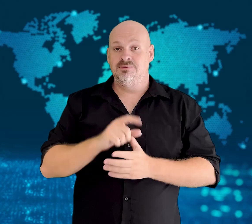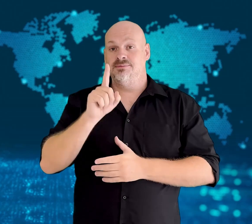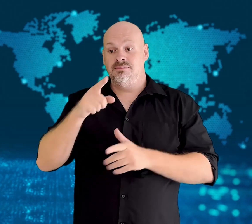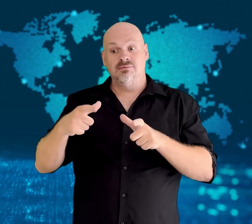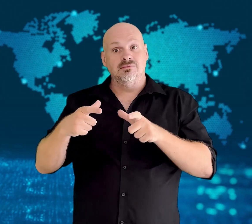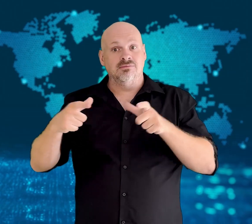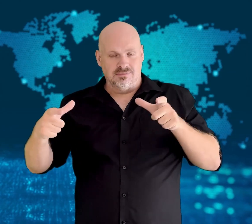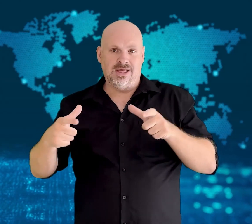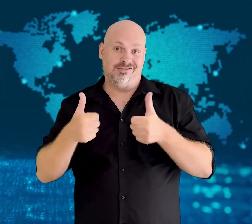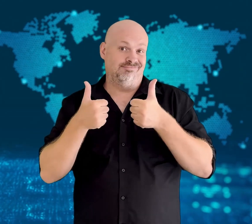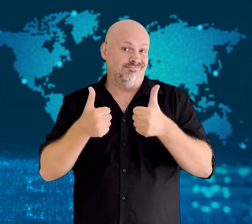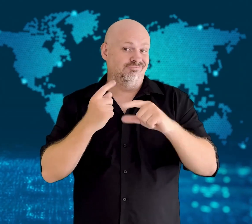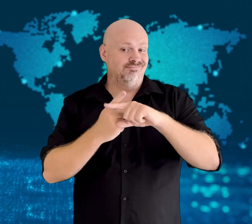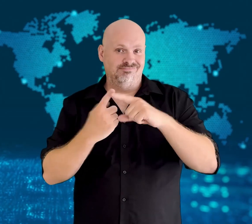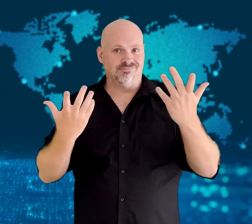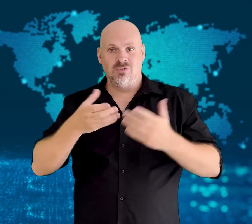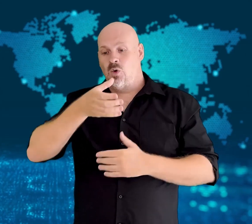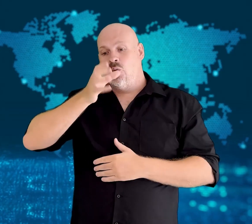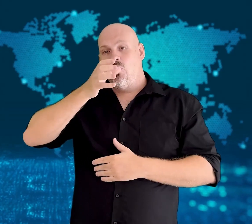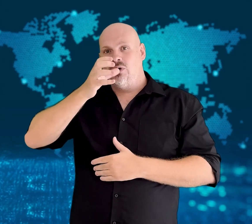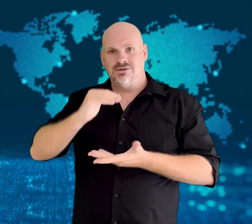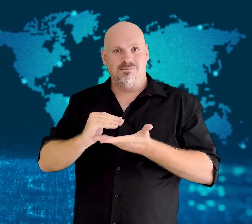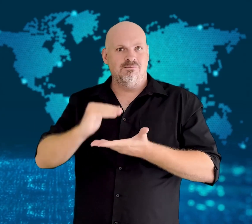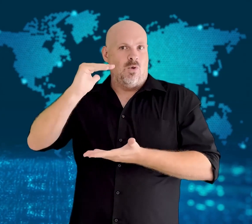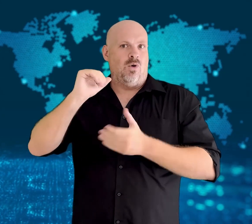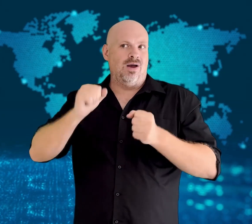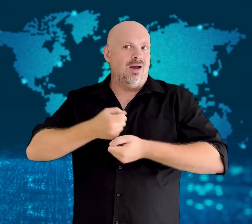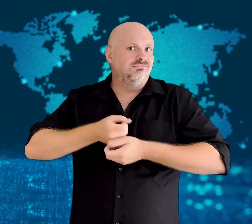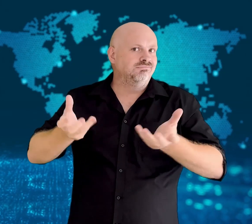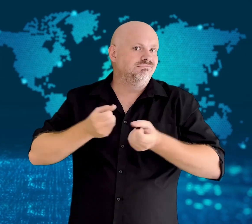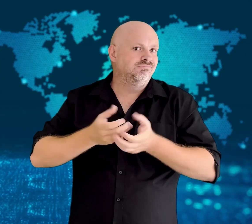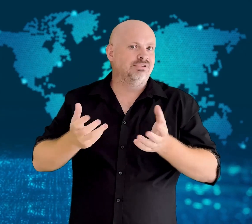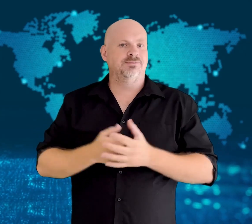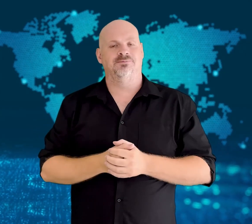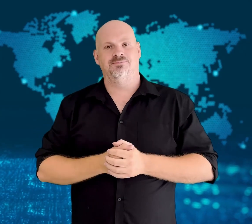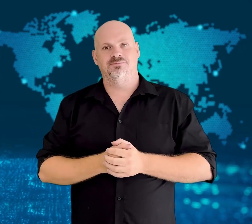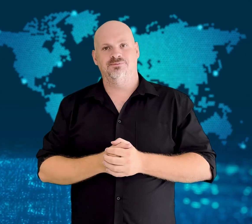the lakes would also mean more drinking water.